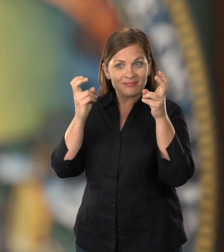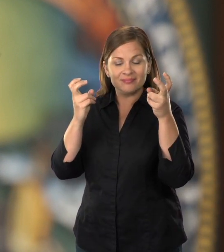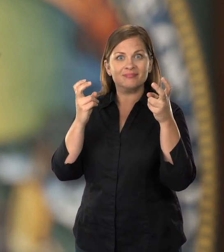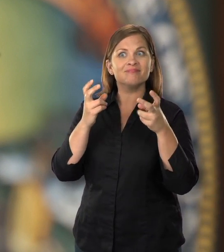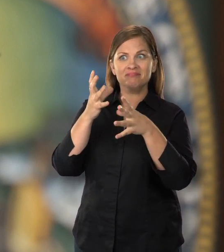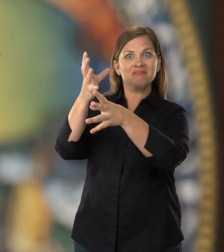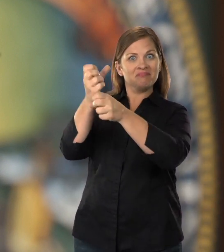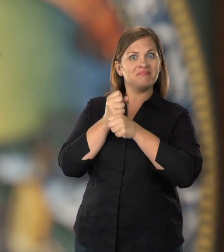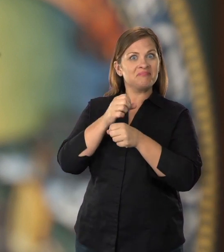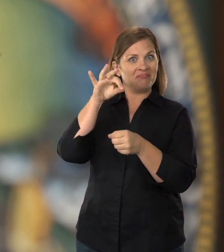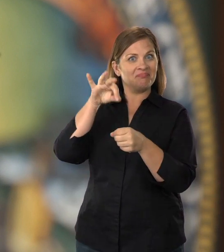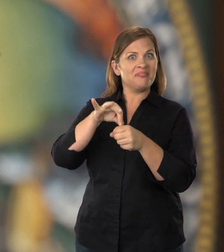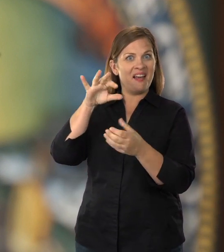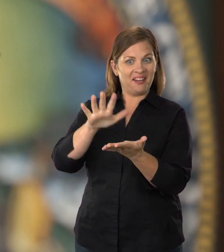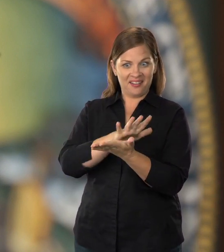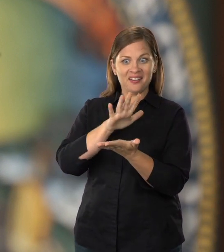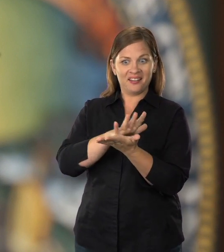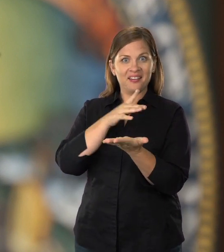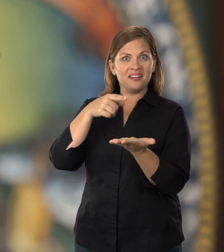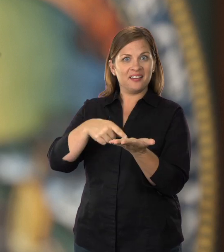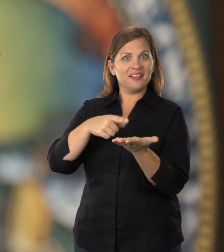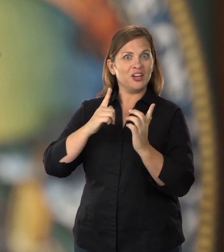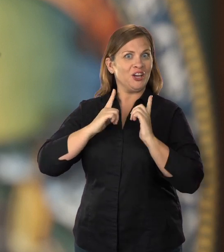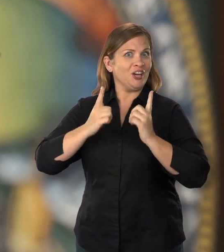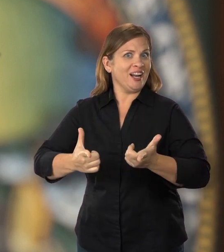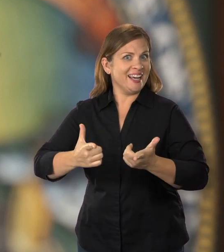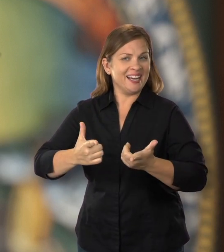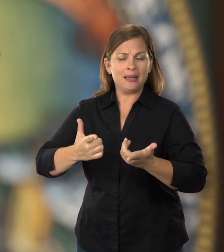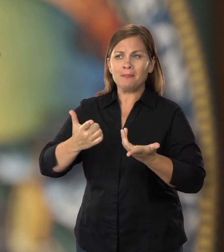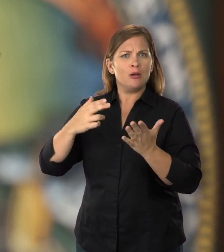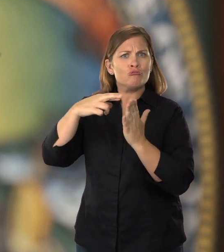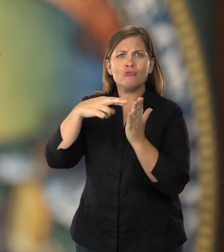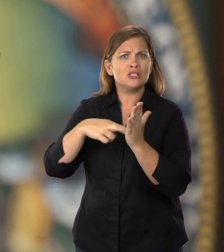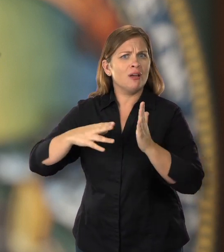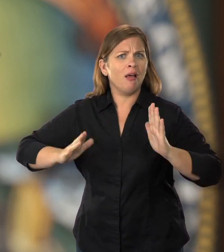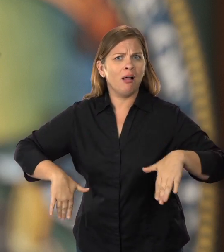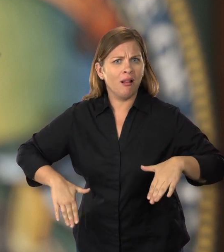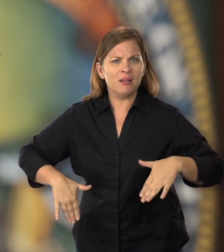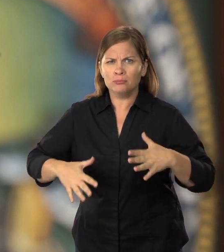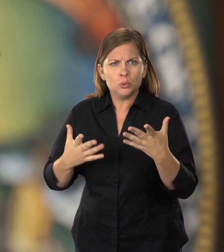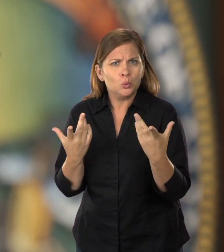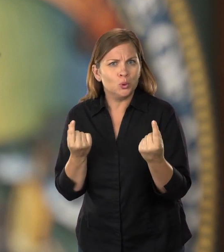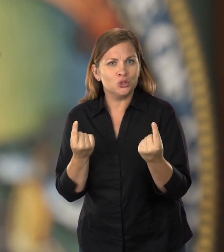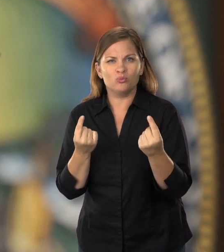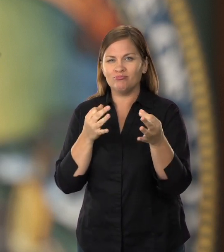What to do once you've received an absentee ballot and you're unregistered.